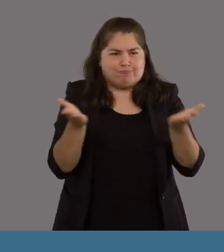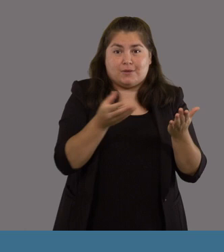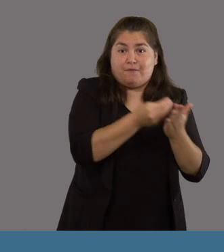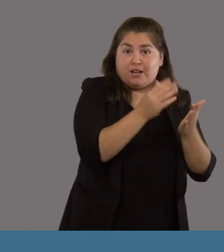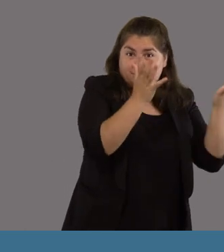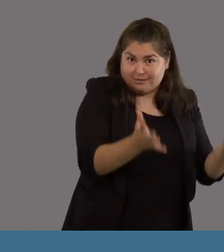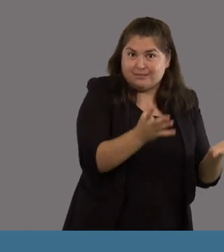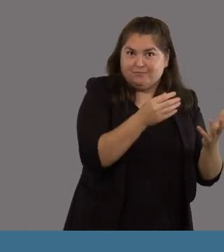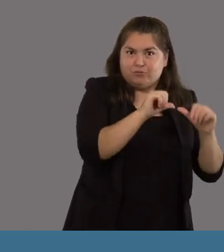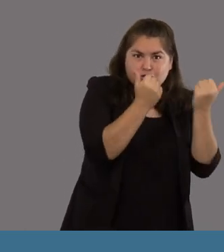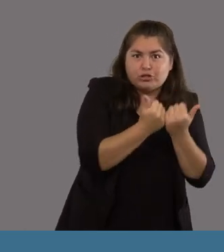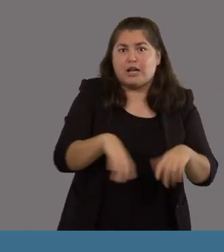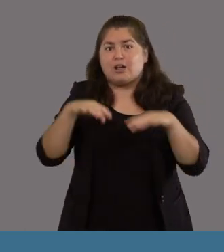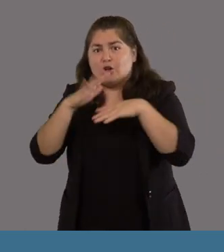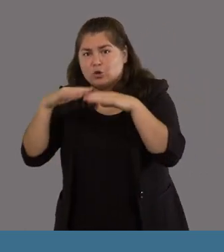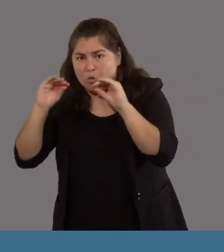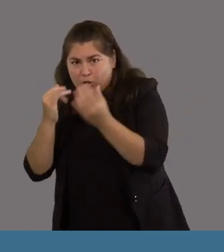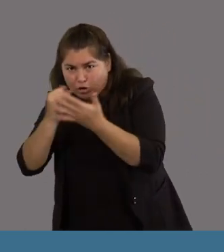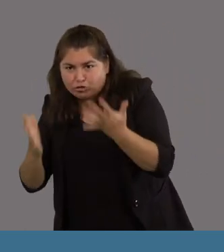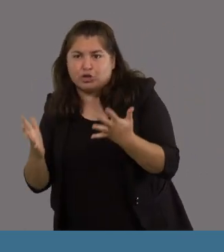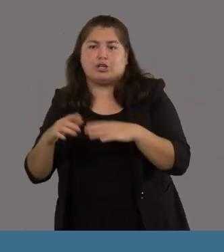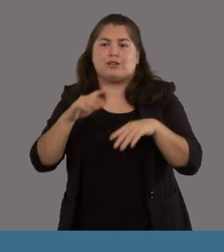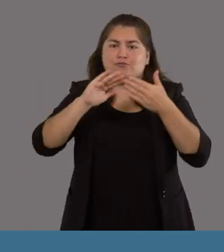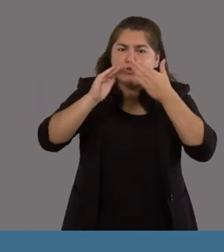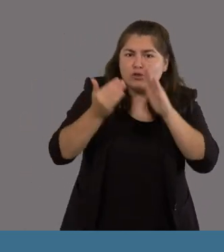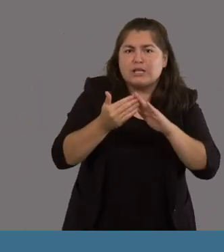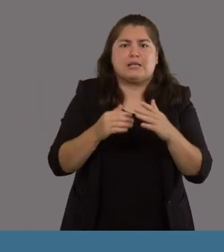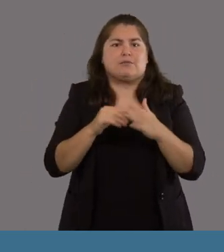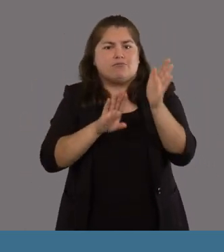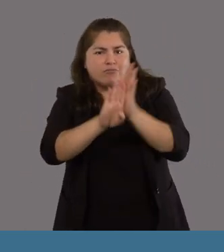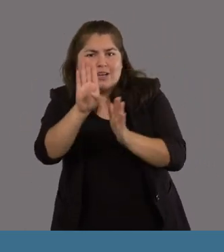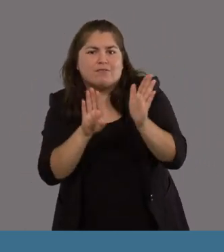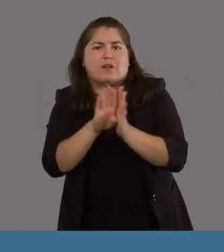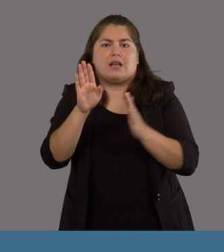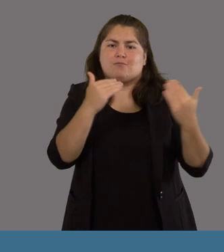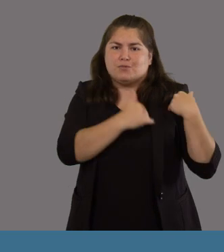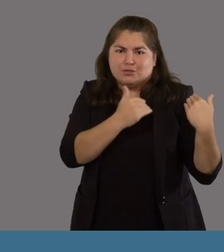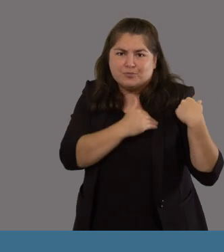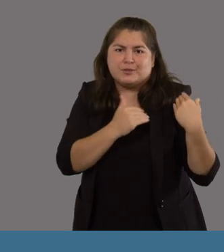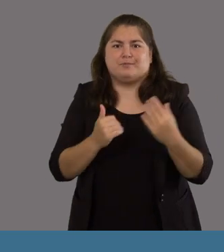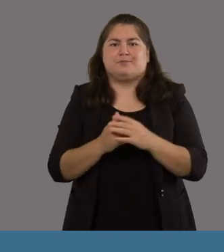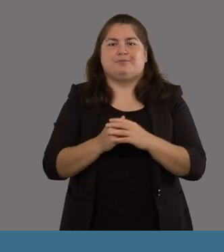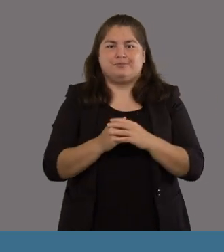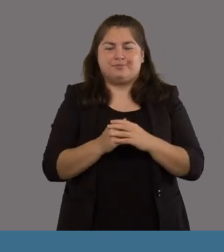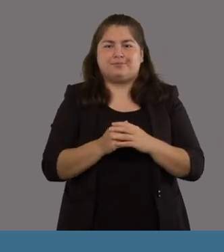relationships between funding agencies and Indigenous artists and communities to develop accountability.